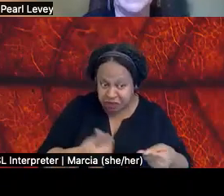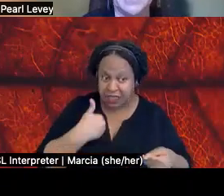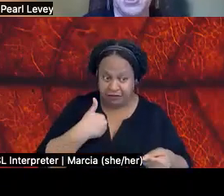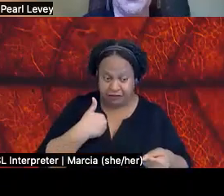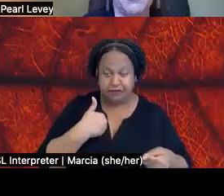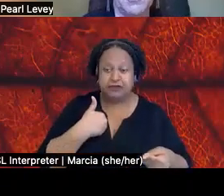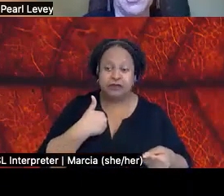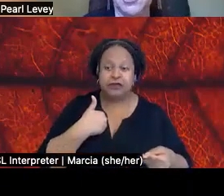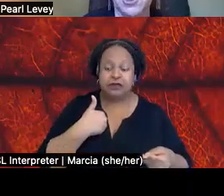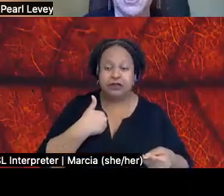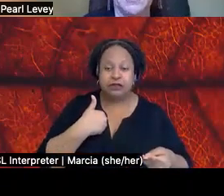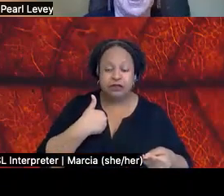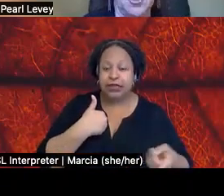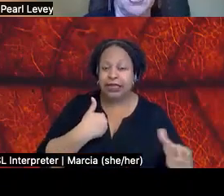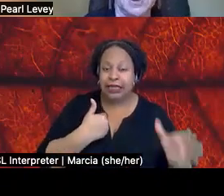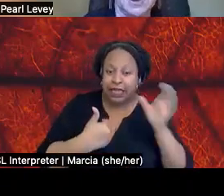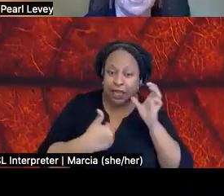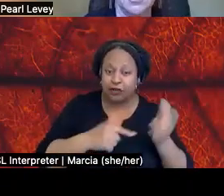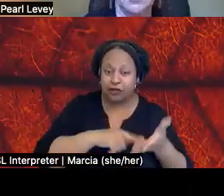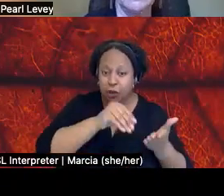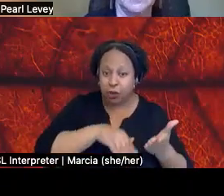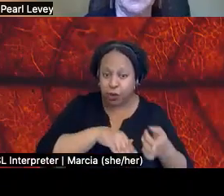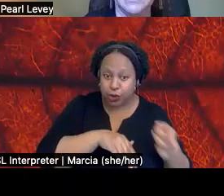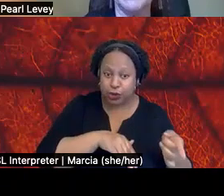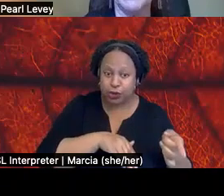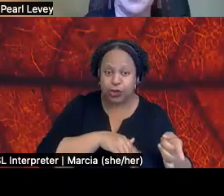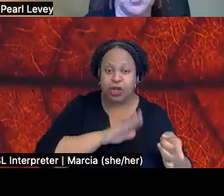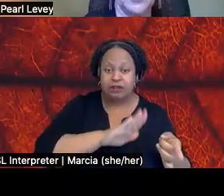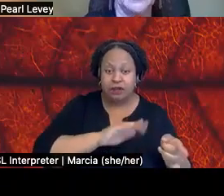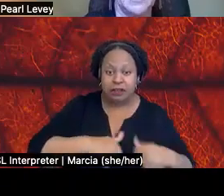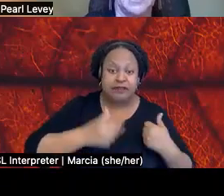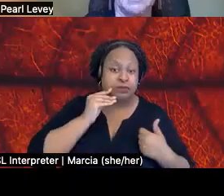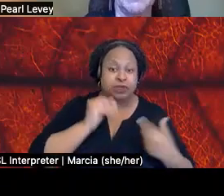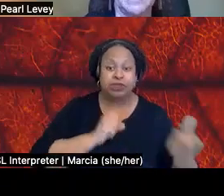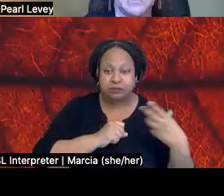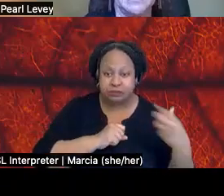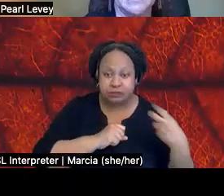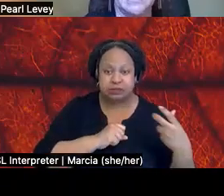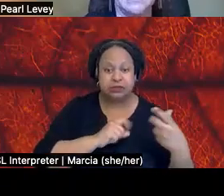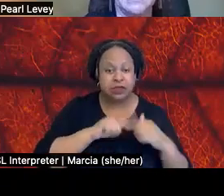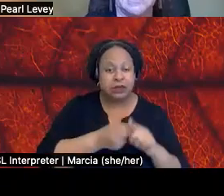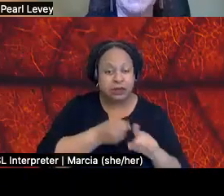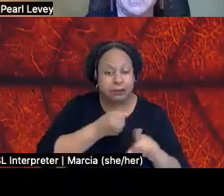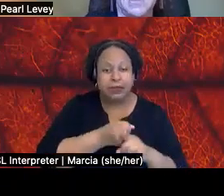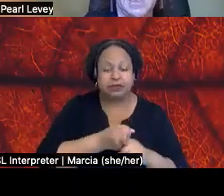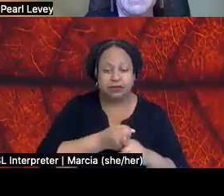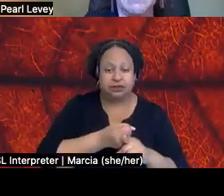hearing from the learner their own you know lived experience with that and how it implicates and and